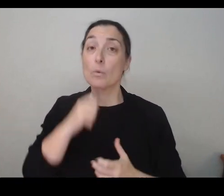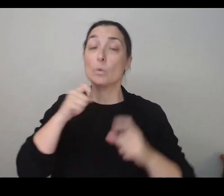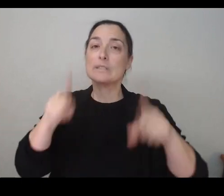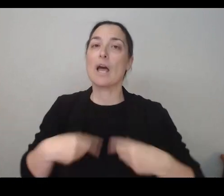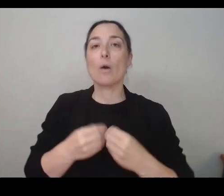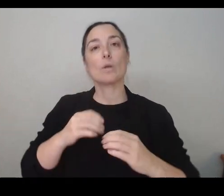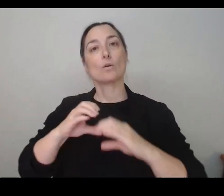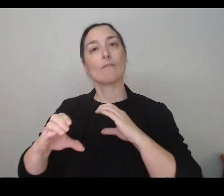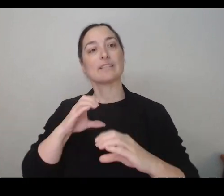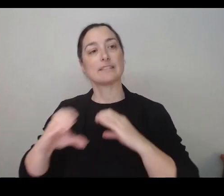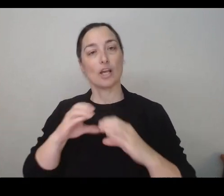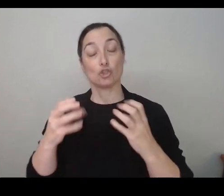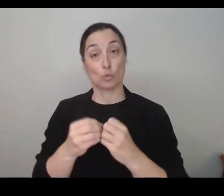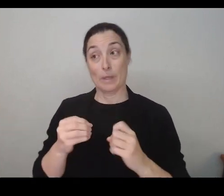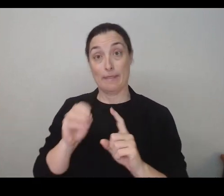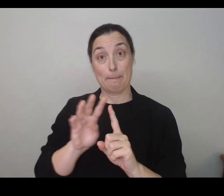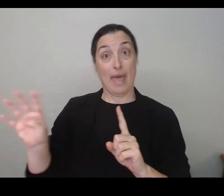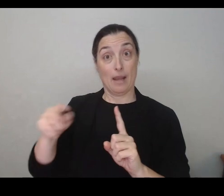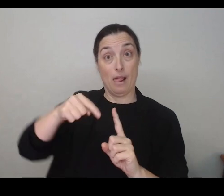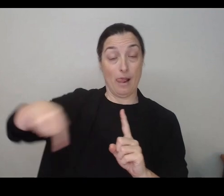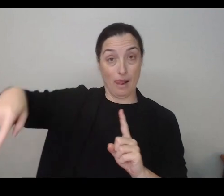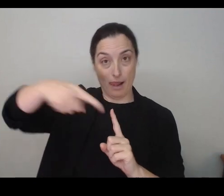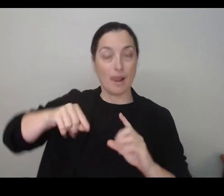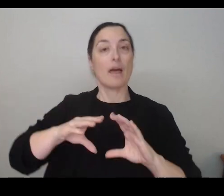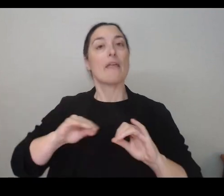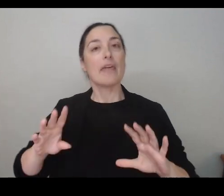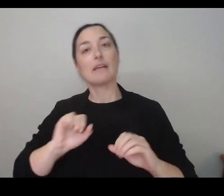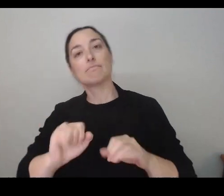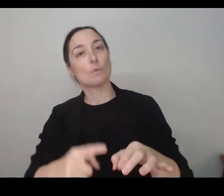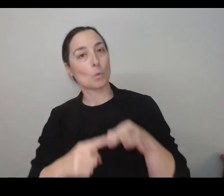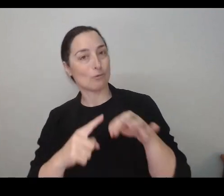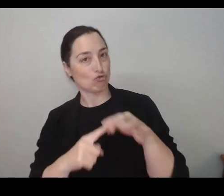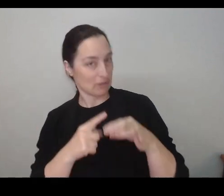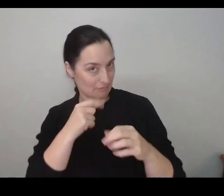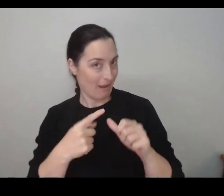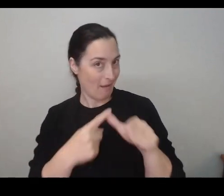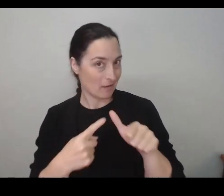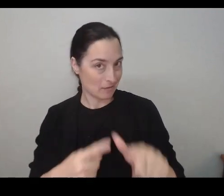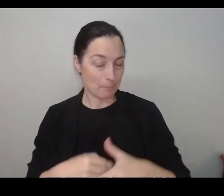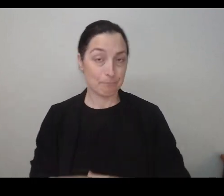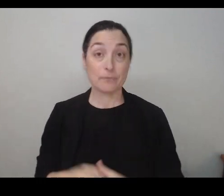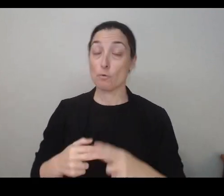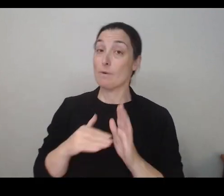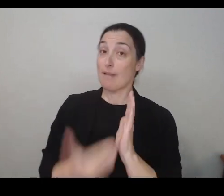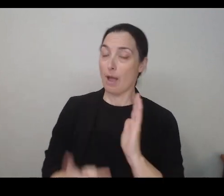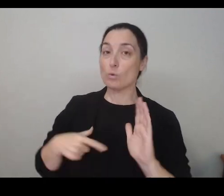between the panellists before we move on to addressing questions from the audience. At this point, I would like to introduce Christine Moore,